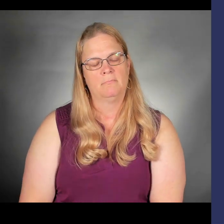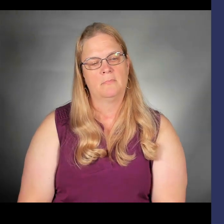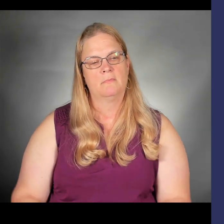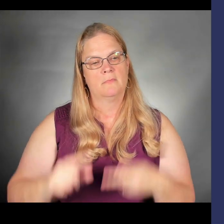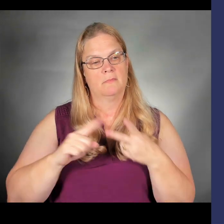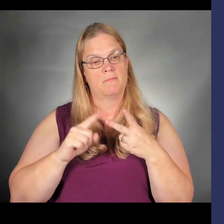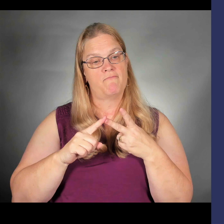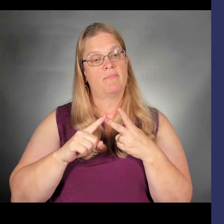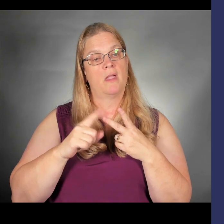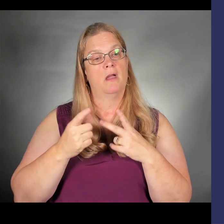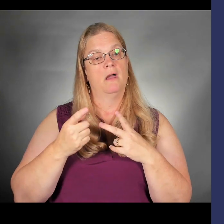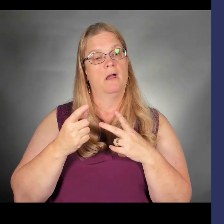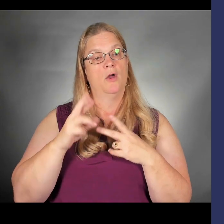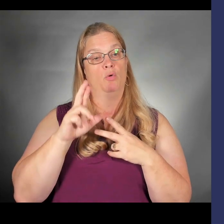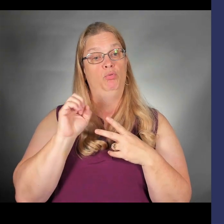So we have to look at both the victim and the perpetrator.